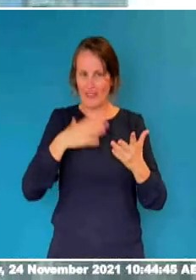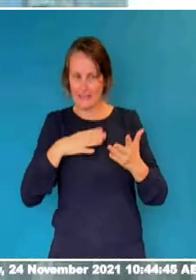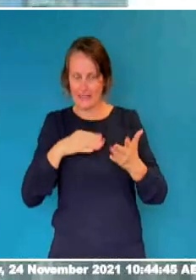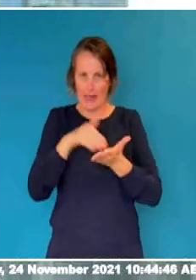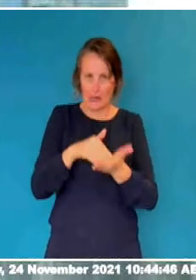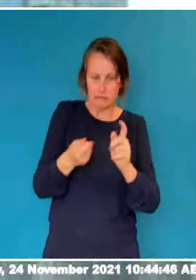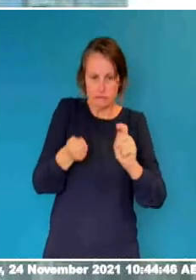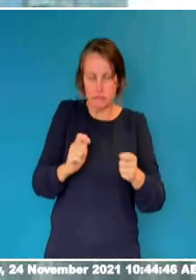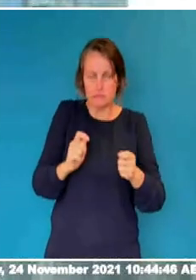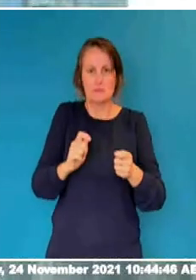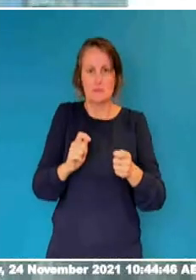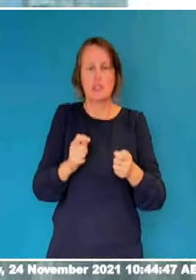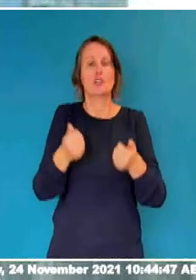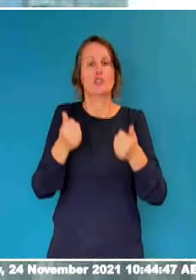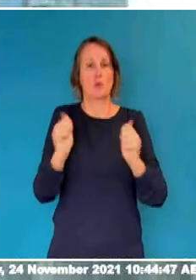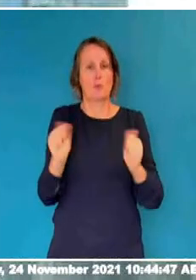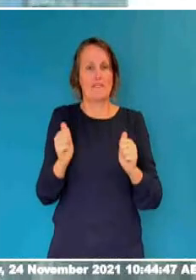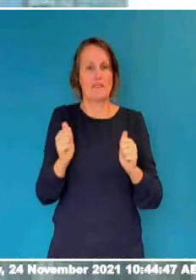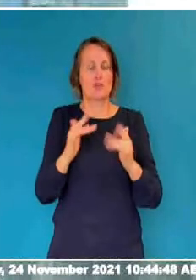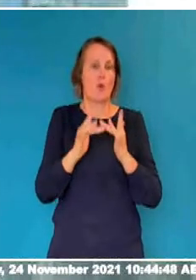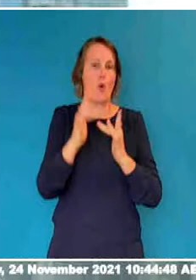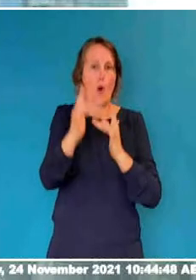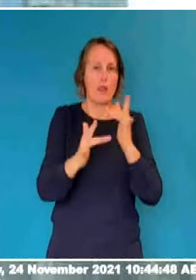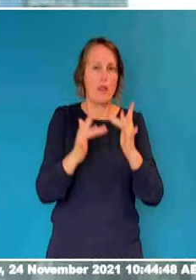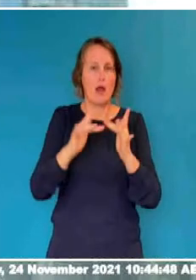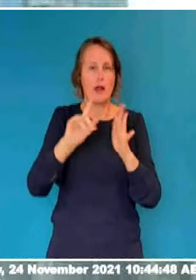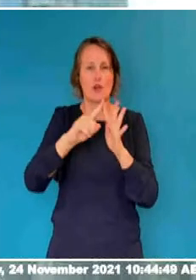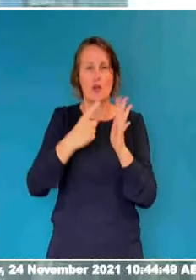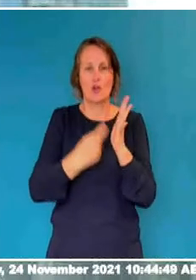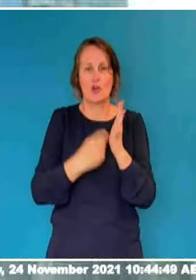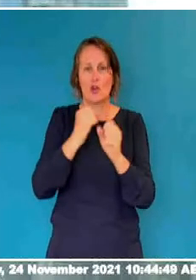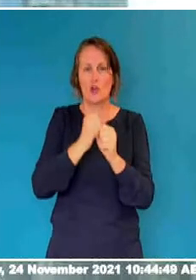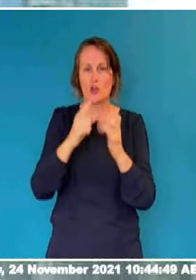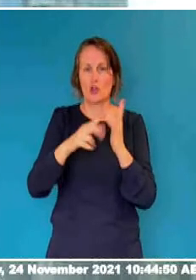Through that, we conducted online ergonomic assessments and set-up for our employees who